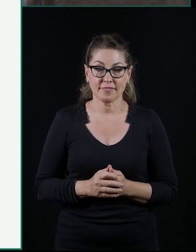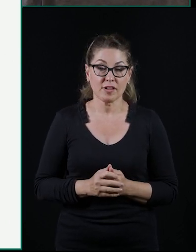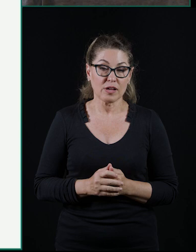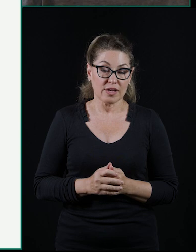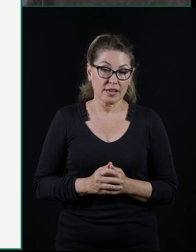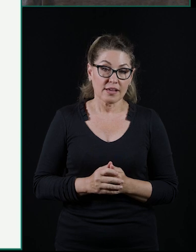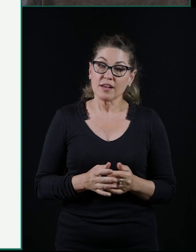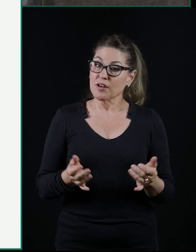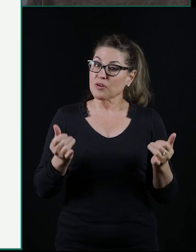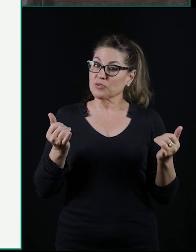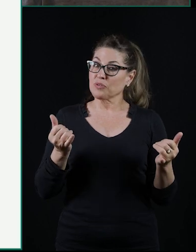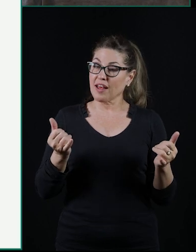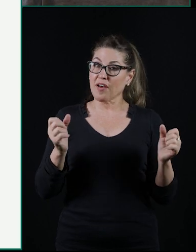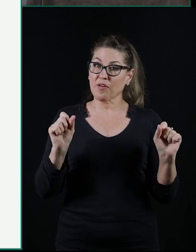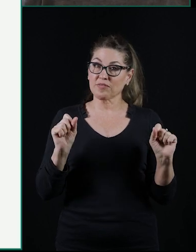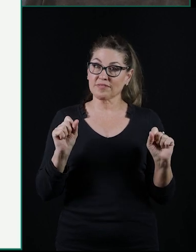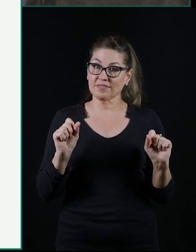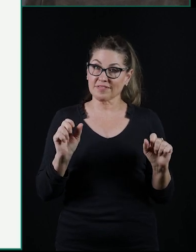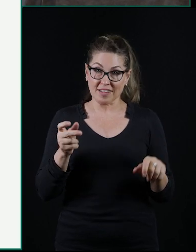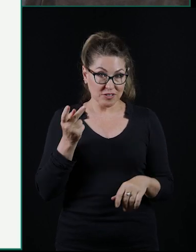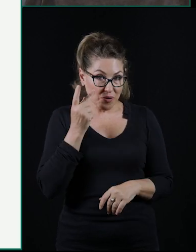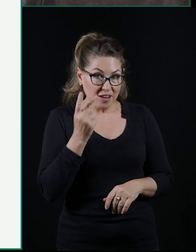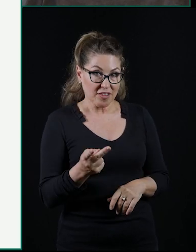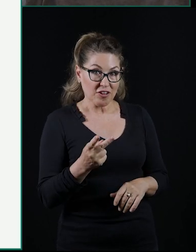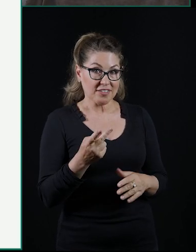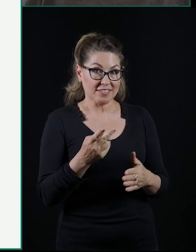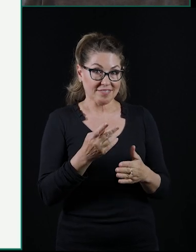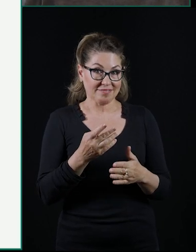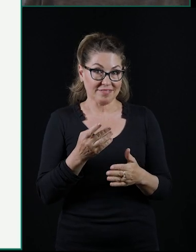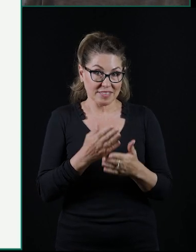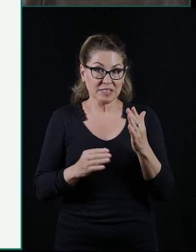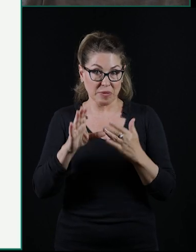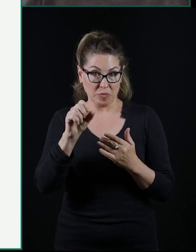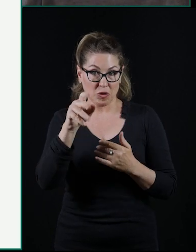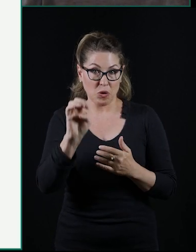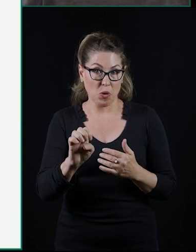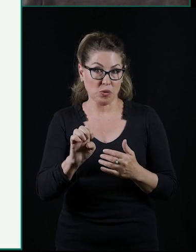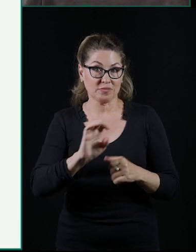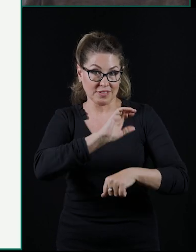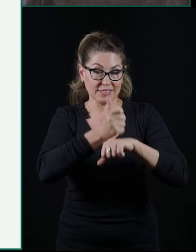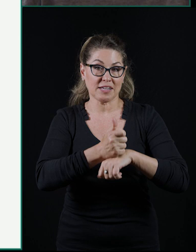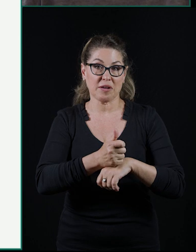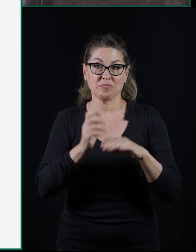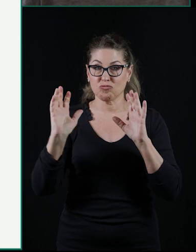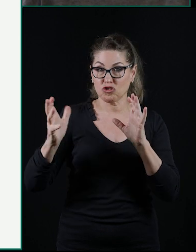So now let's take a look at some code to set up your chat controls.